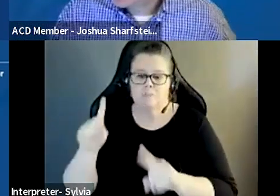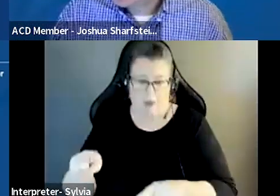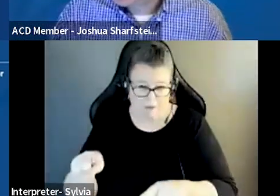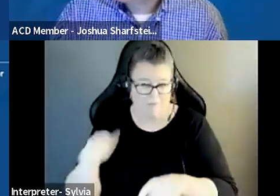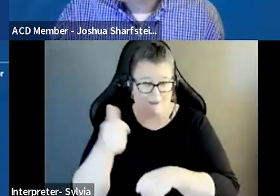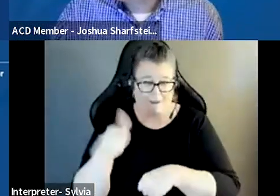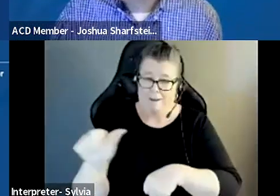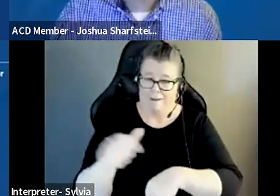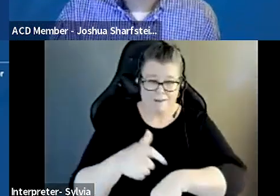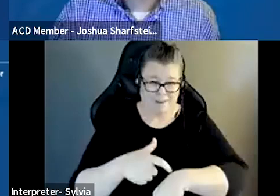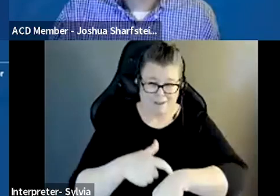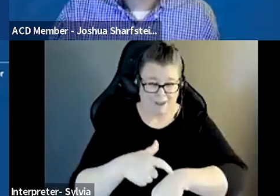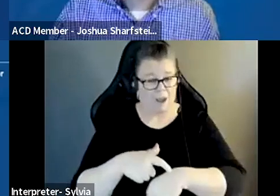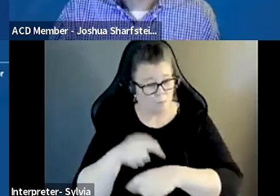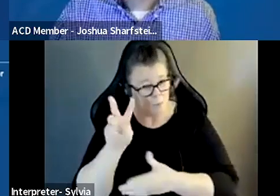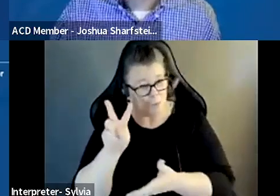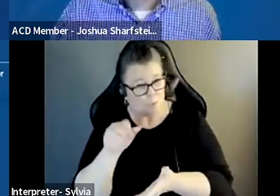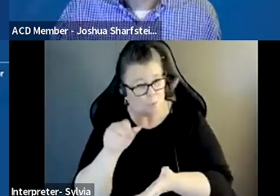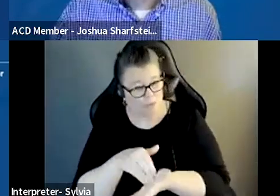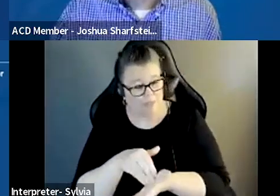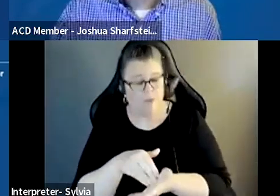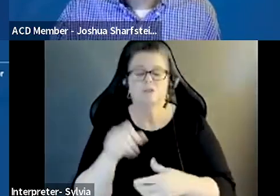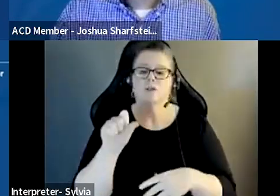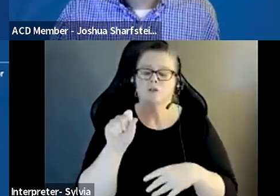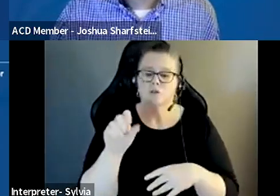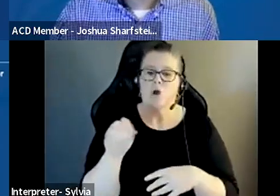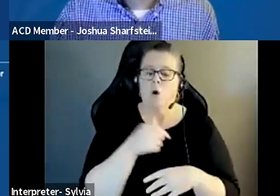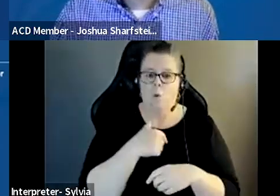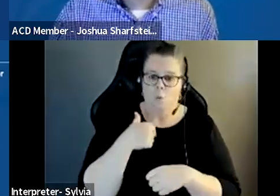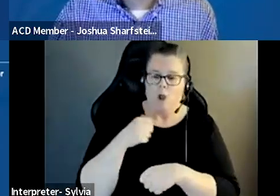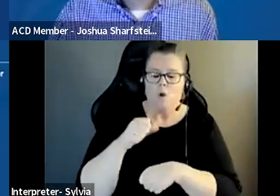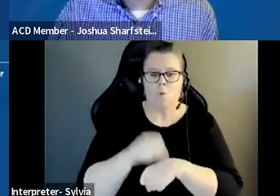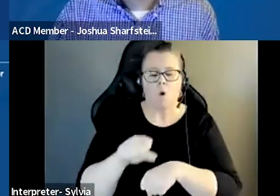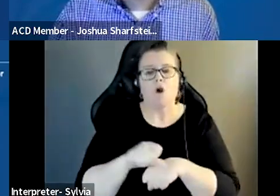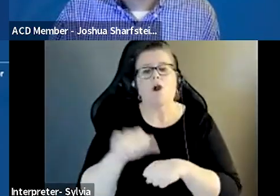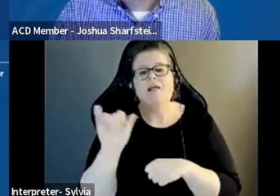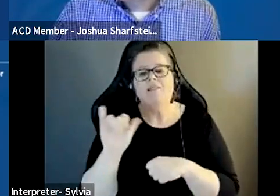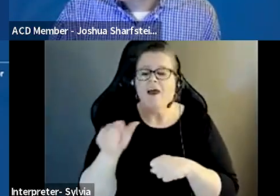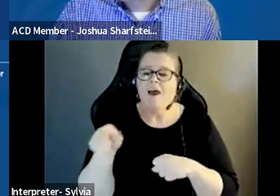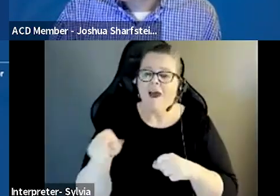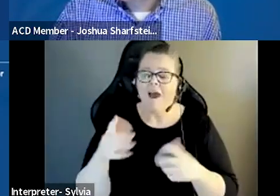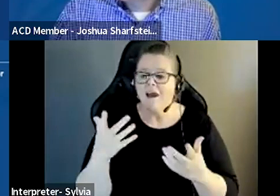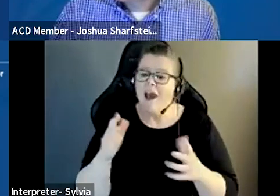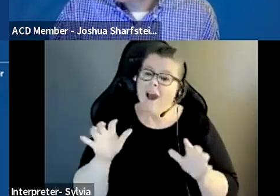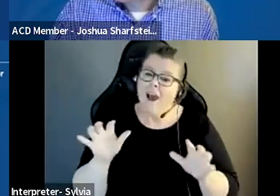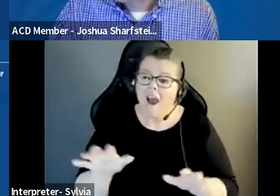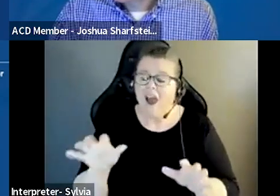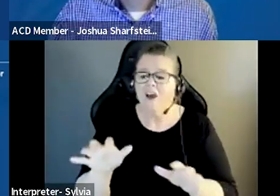So what we're working to do is the activities of this will be more streamlined,